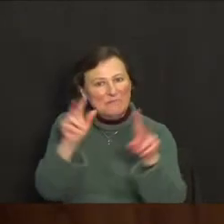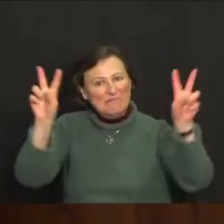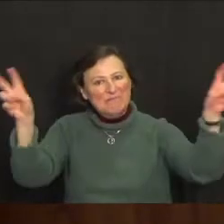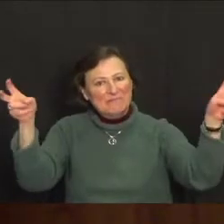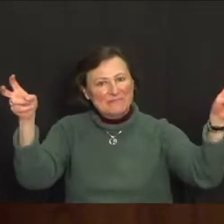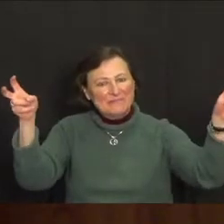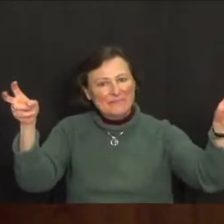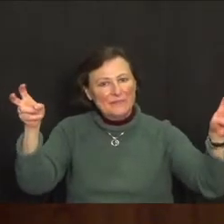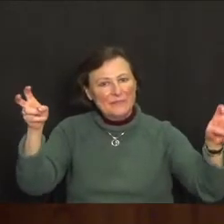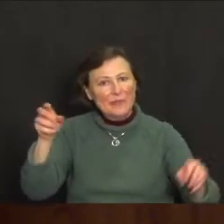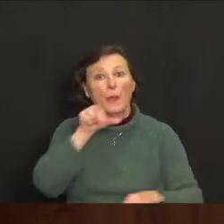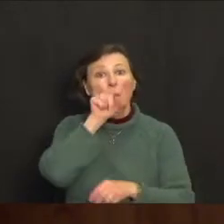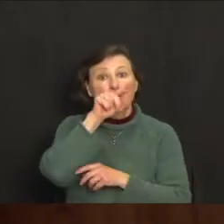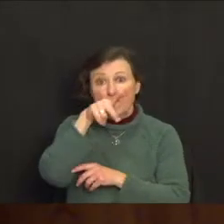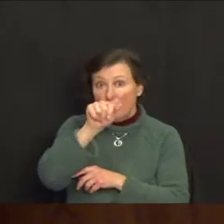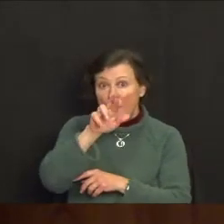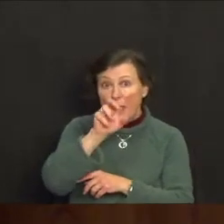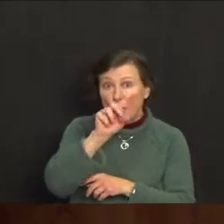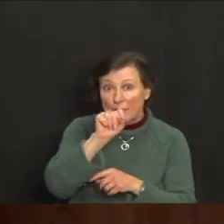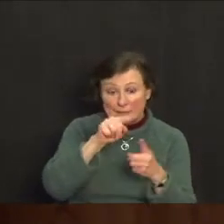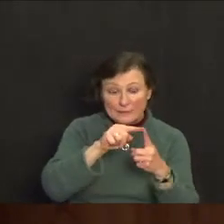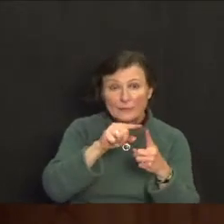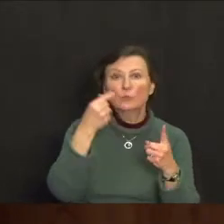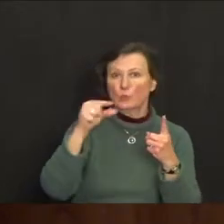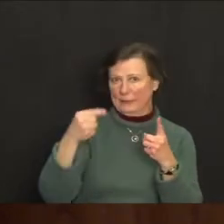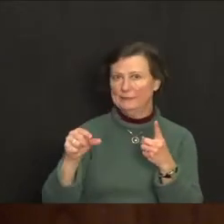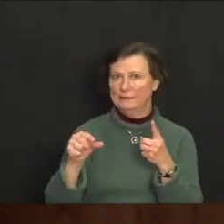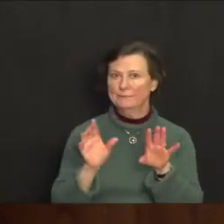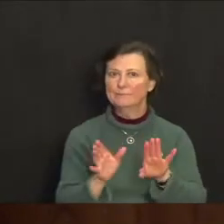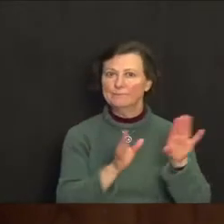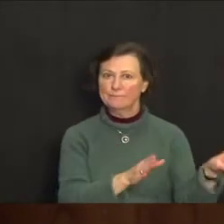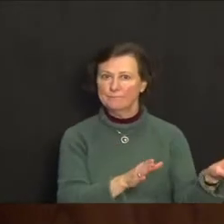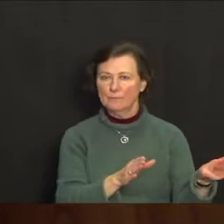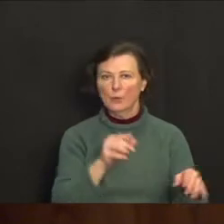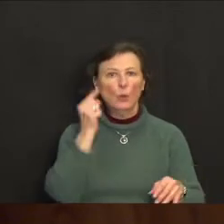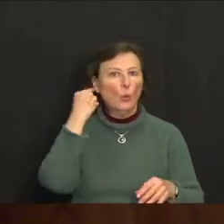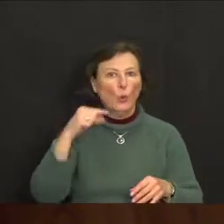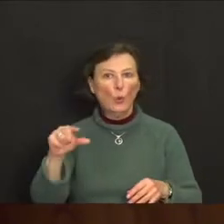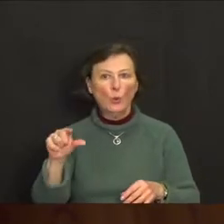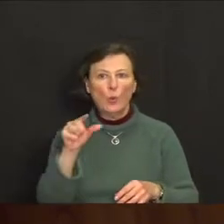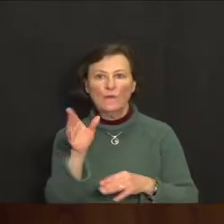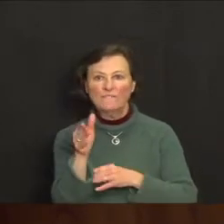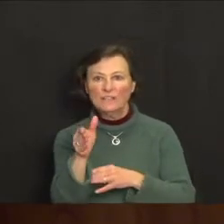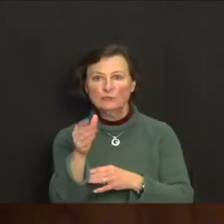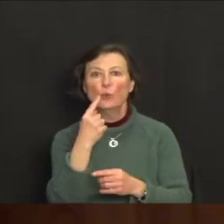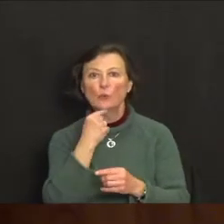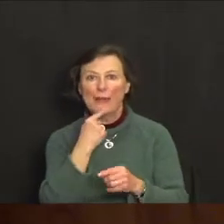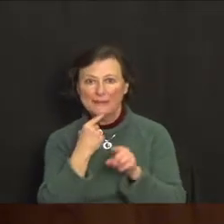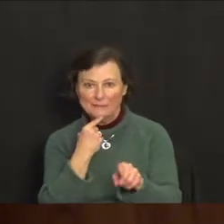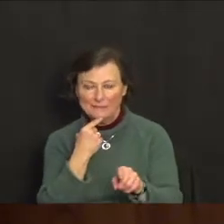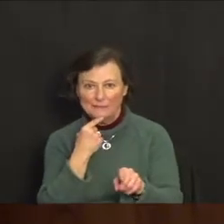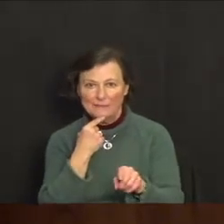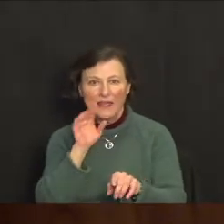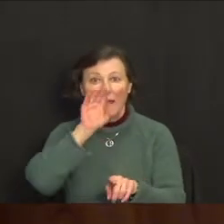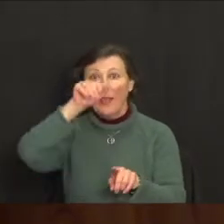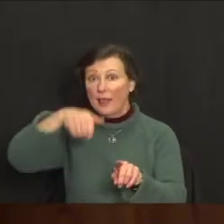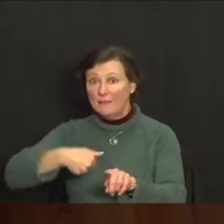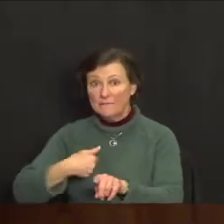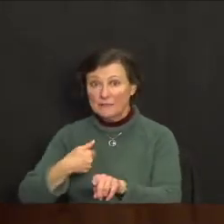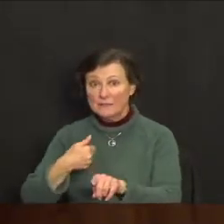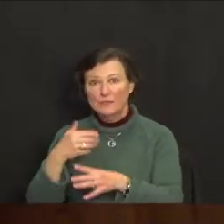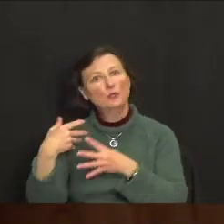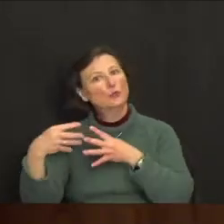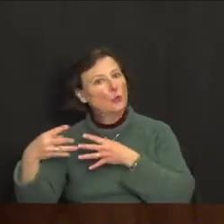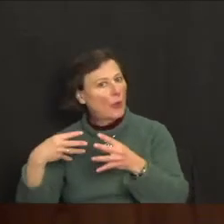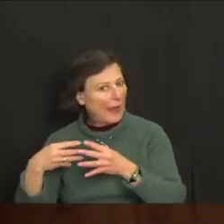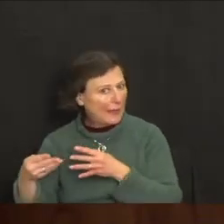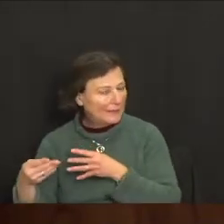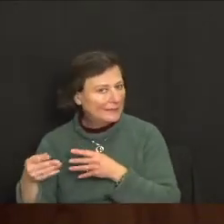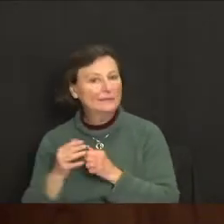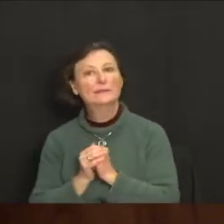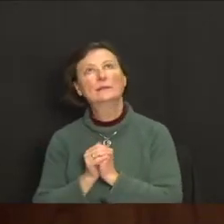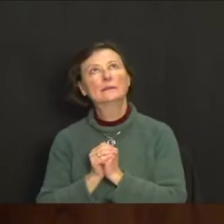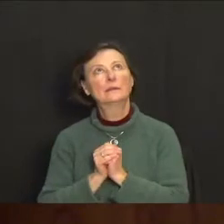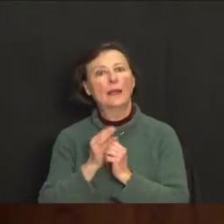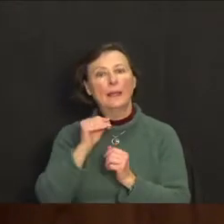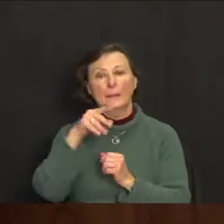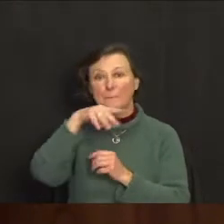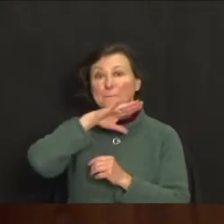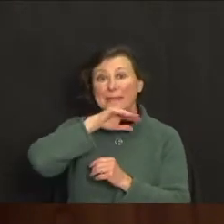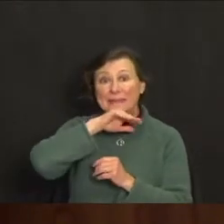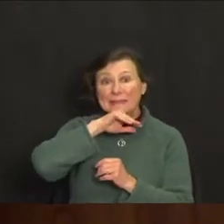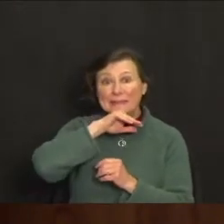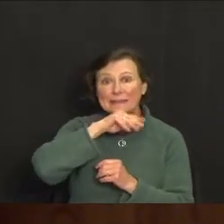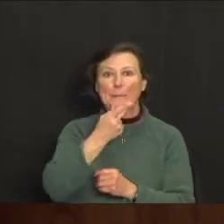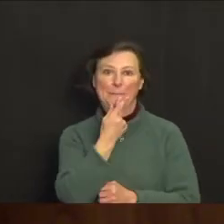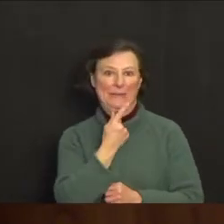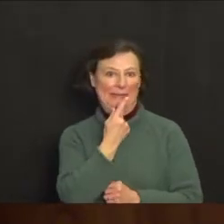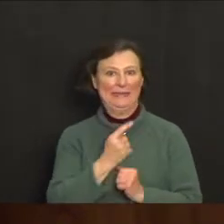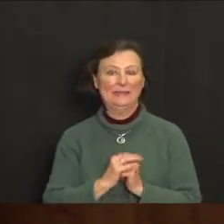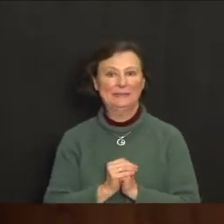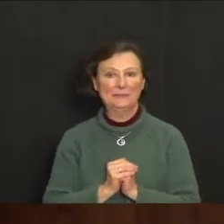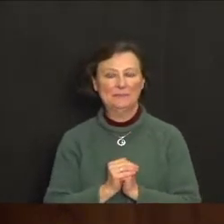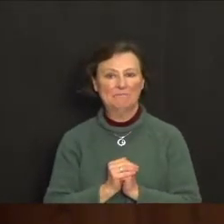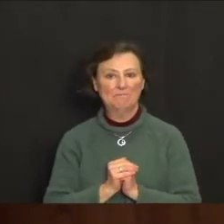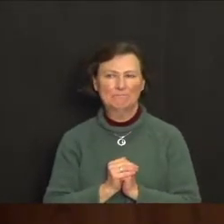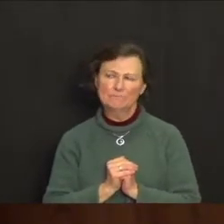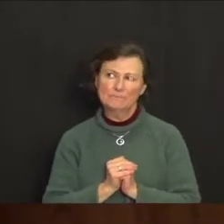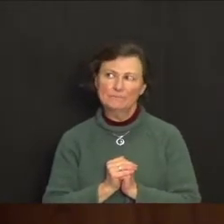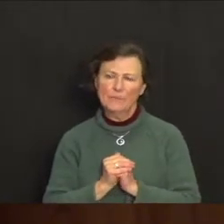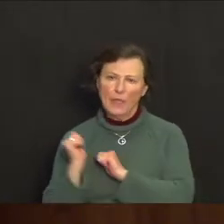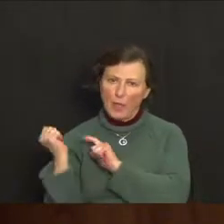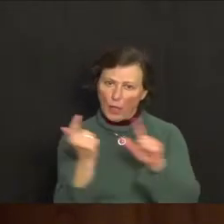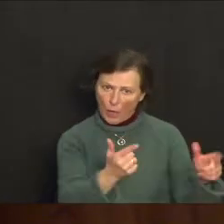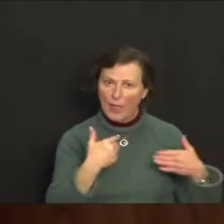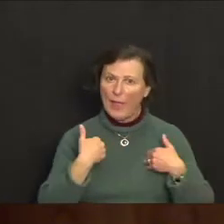Parrots are green. Goldfish are red. Elephants are gray and pigs are pink. All animals have a color